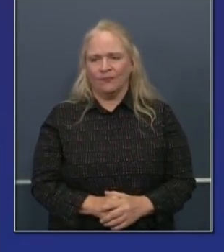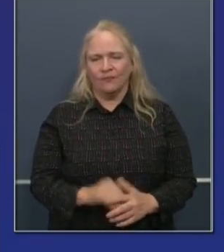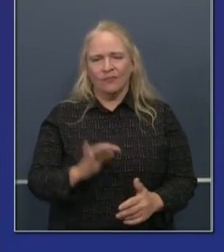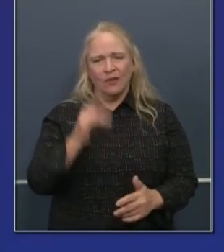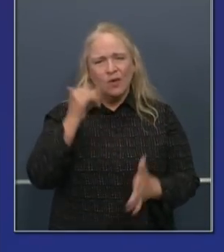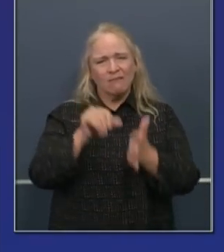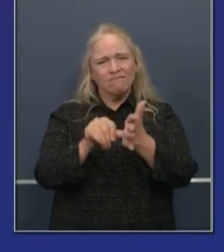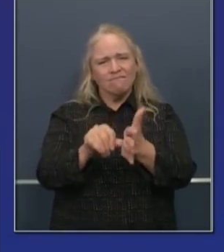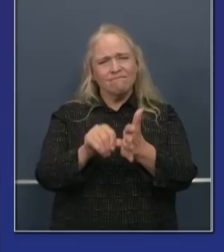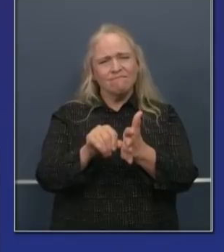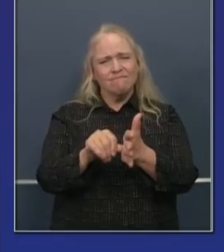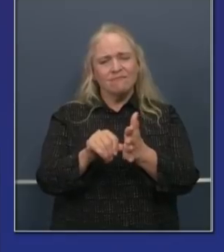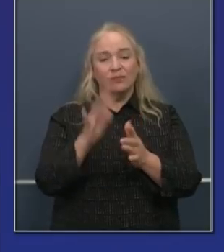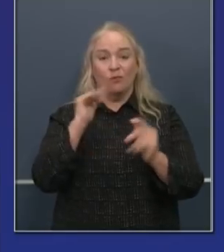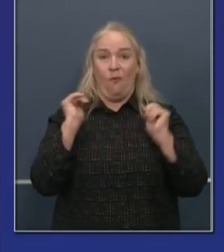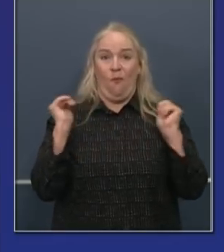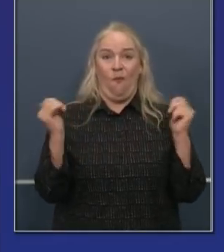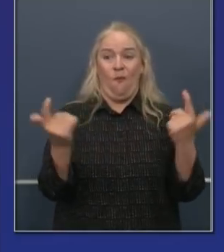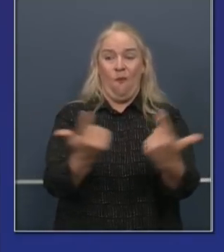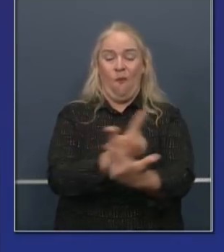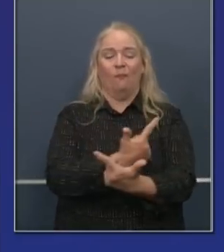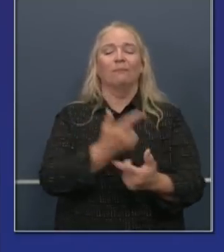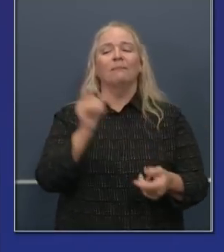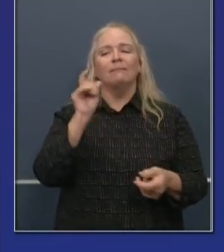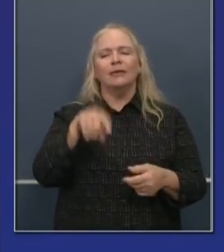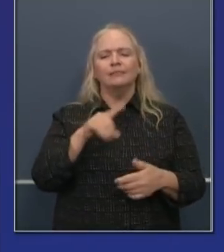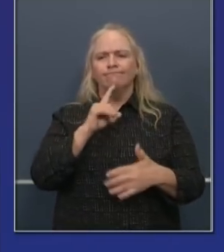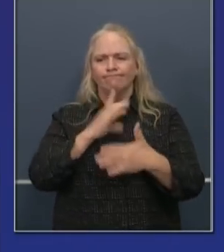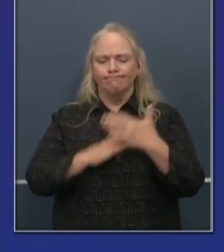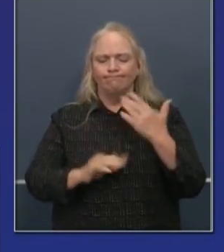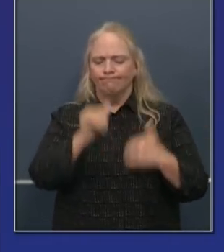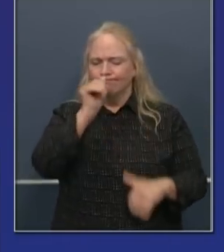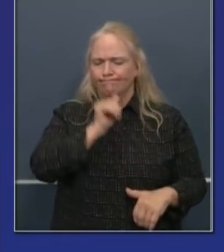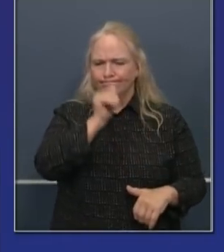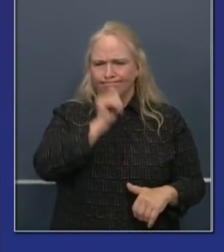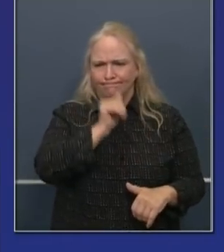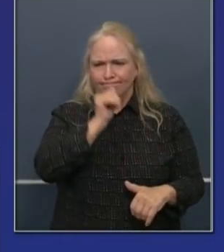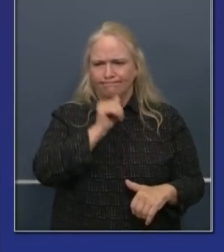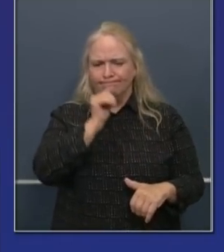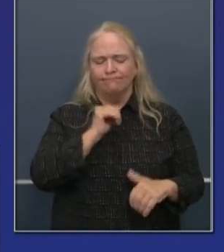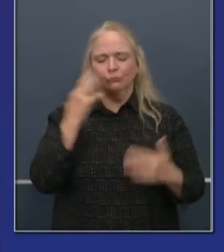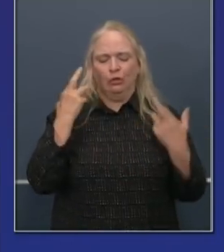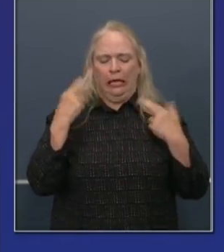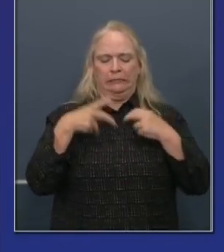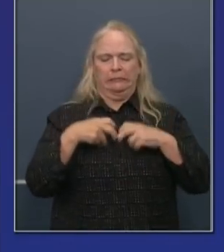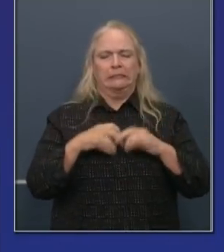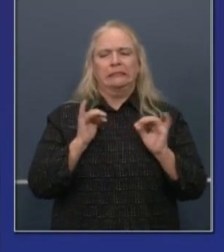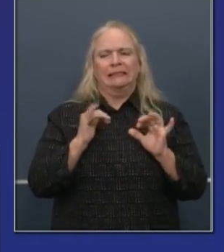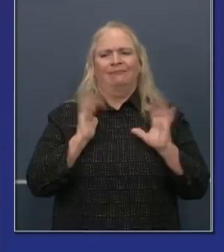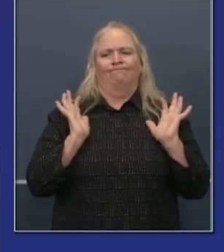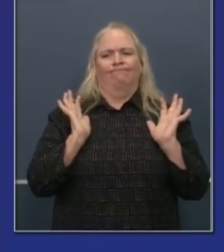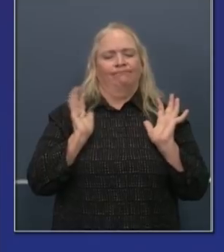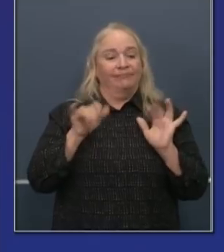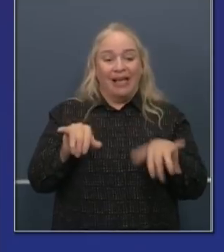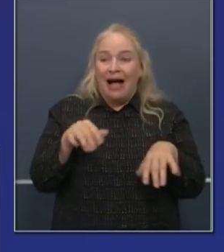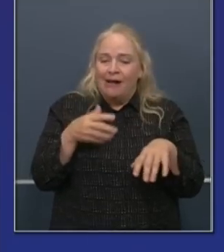THE STATE AND MANY PARTS OF OUR STATE AND THE VIRUS AND HE'S